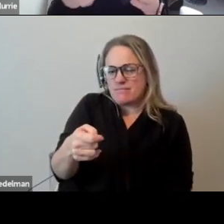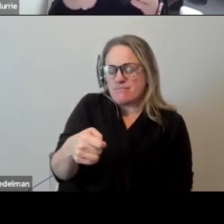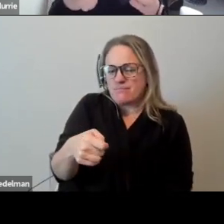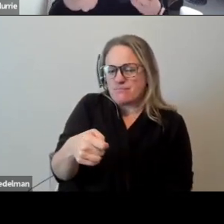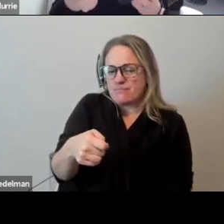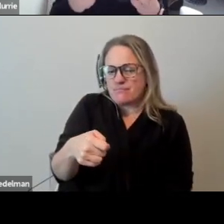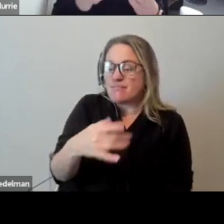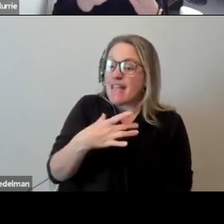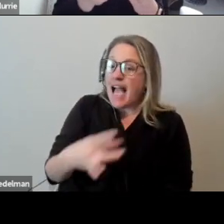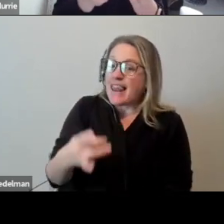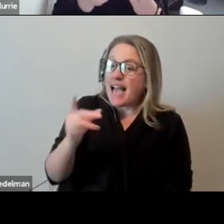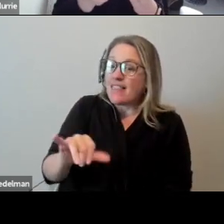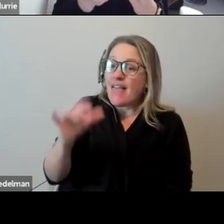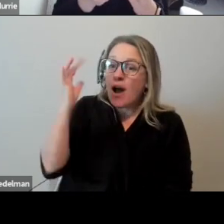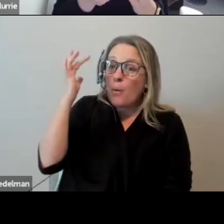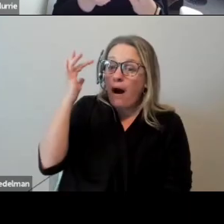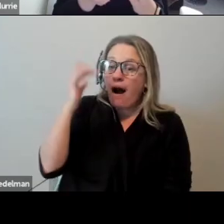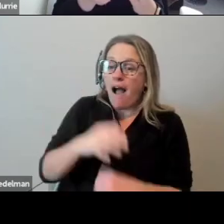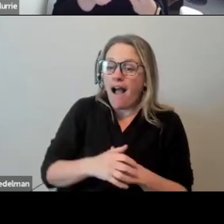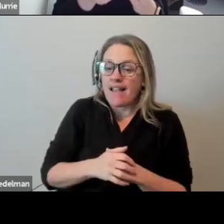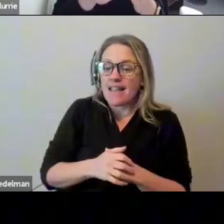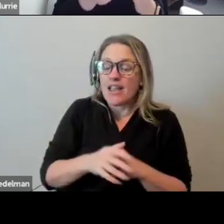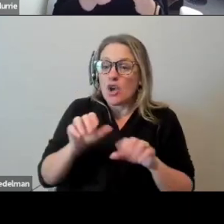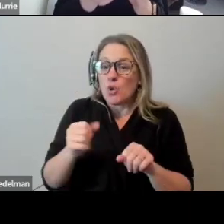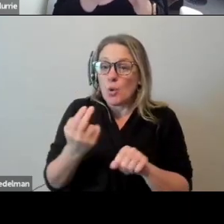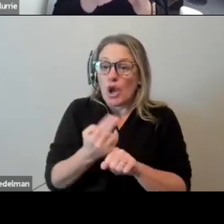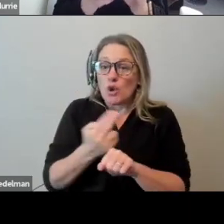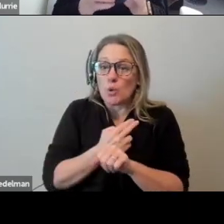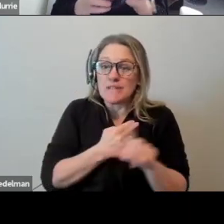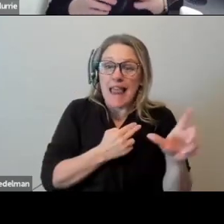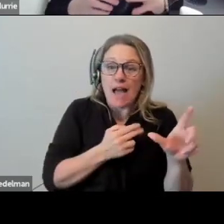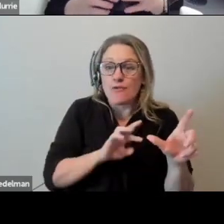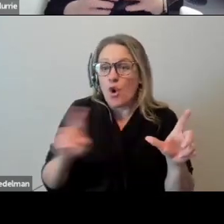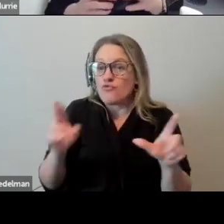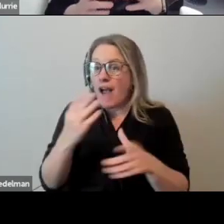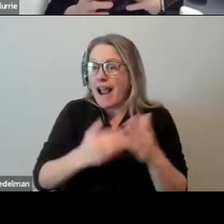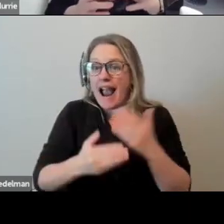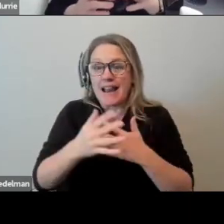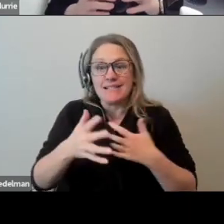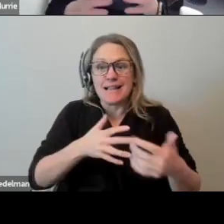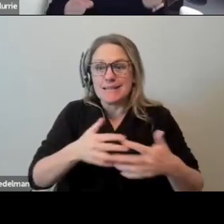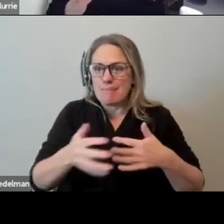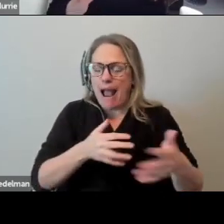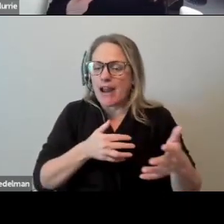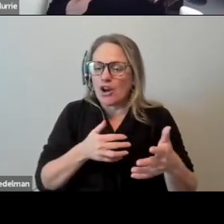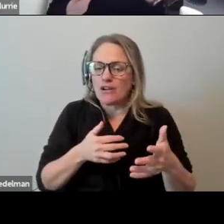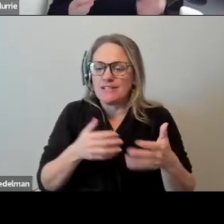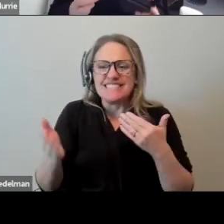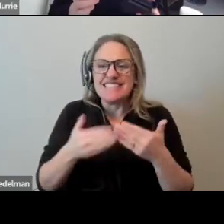because you can also make it right-handed to left-handed real easy with just a snap of the bottom.